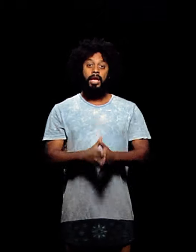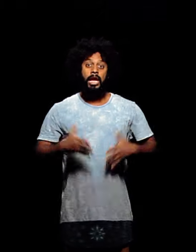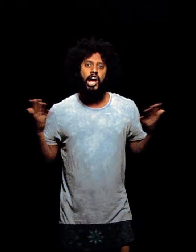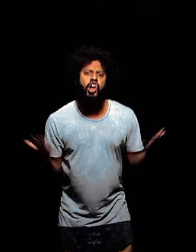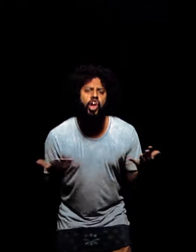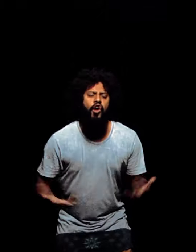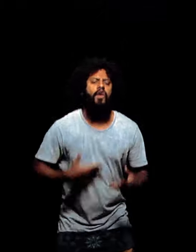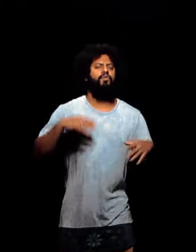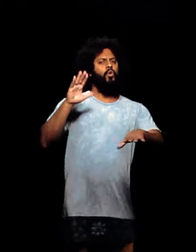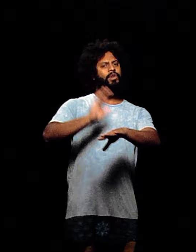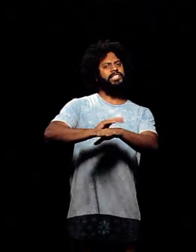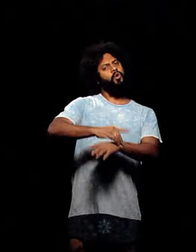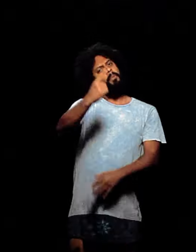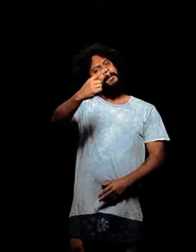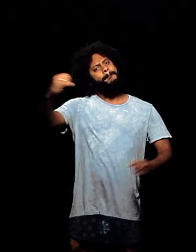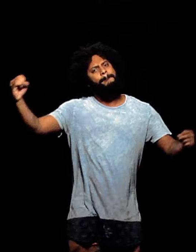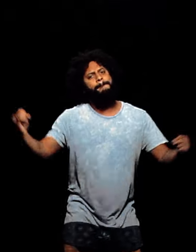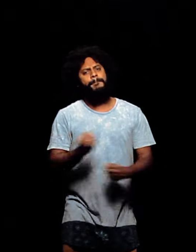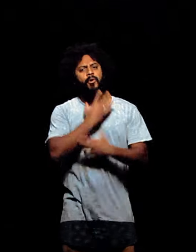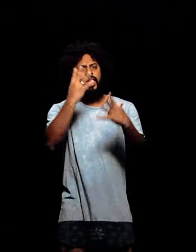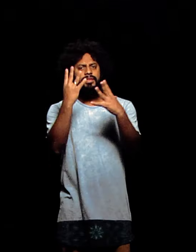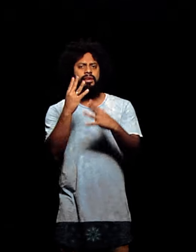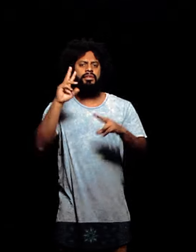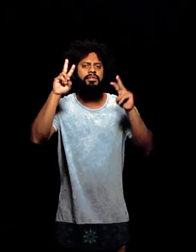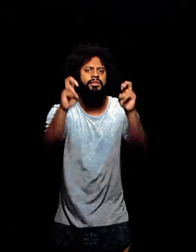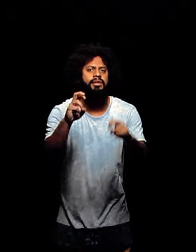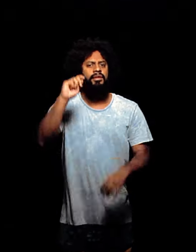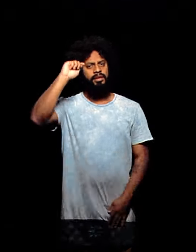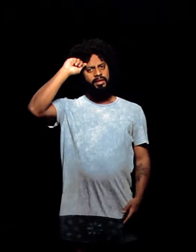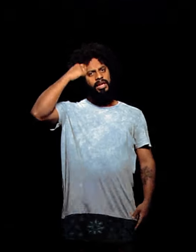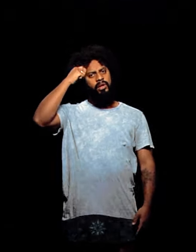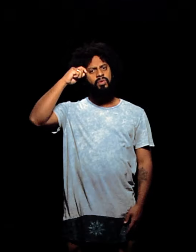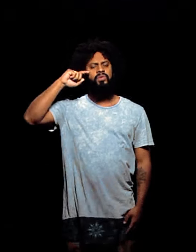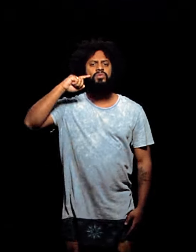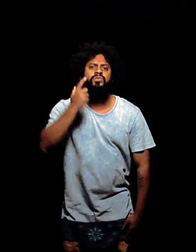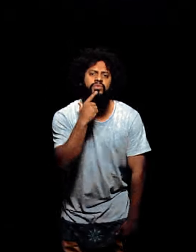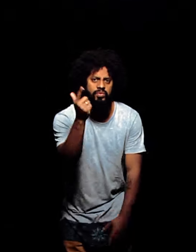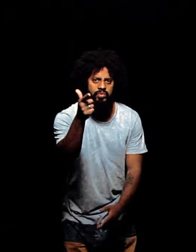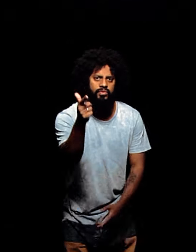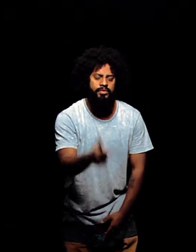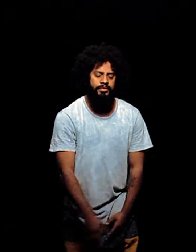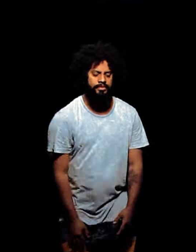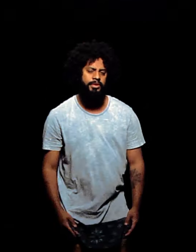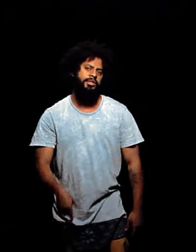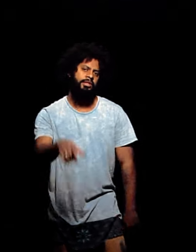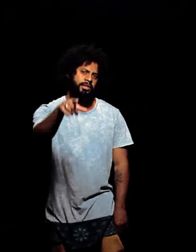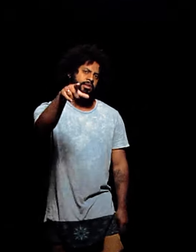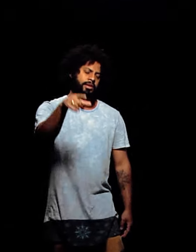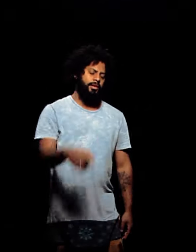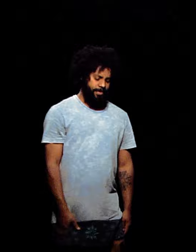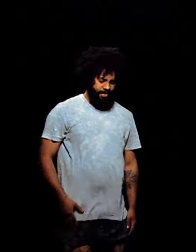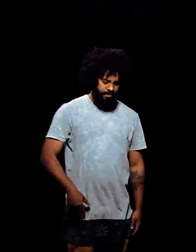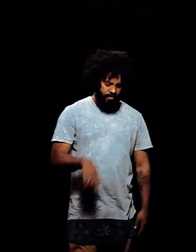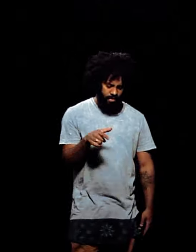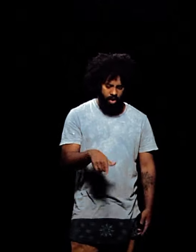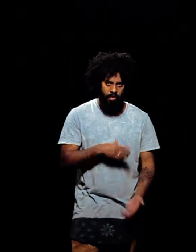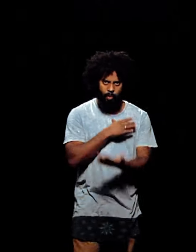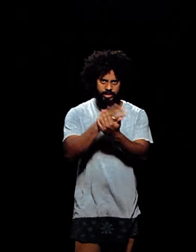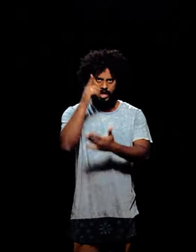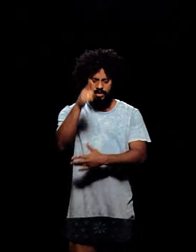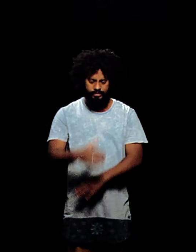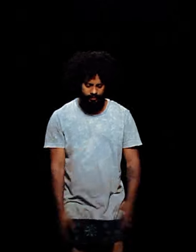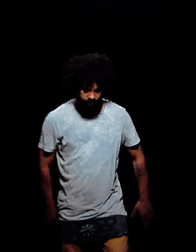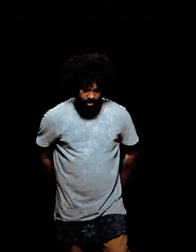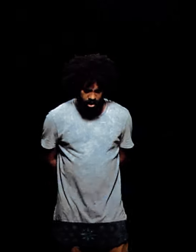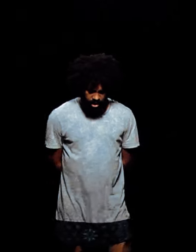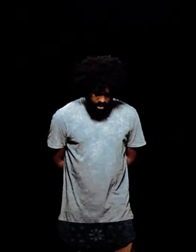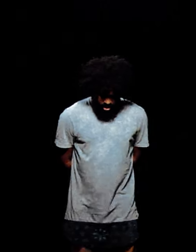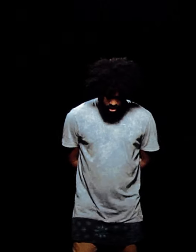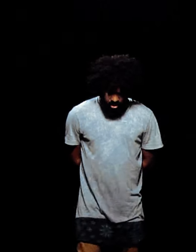And thinking about that I want to show you the poetry "Deaf Black" for you. Which begins now: